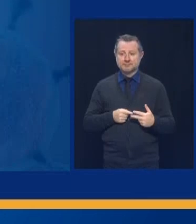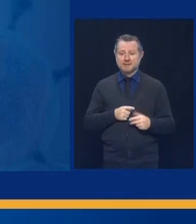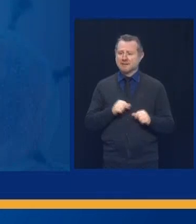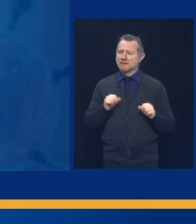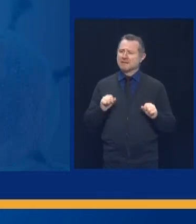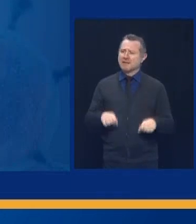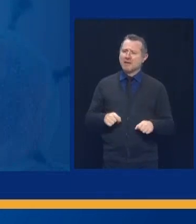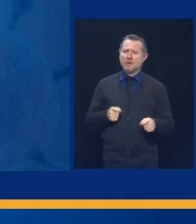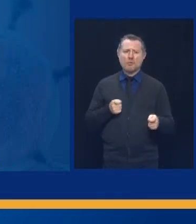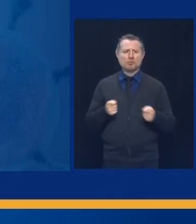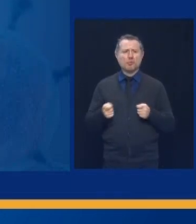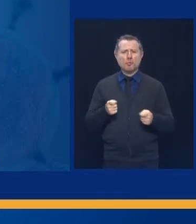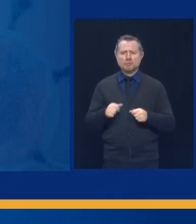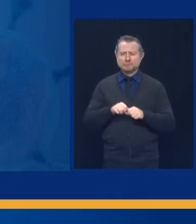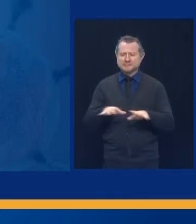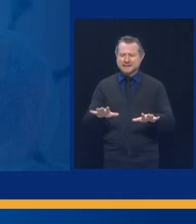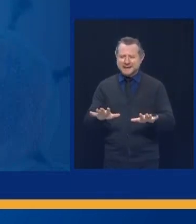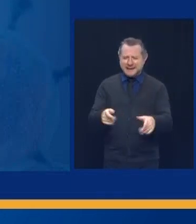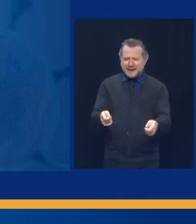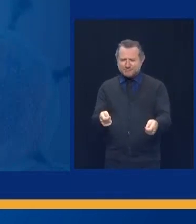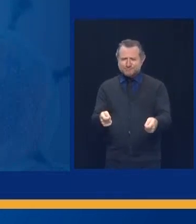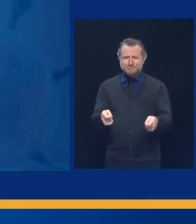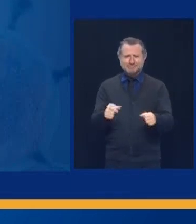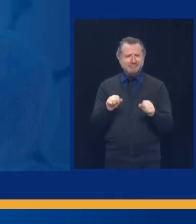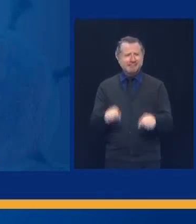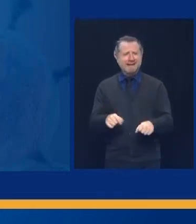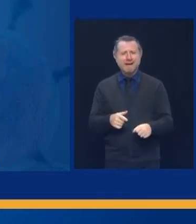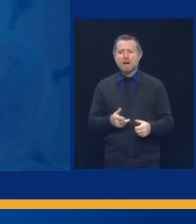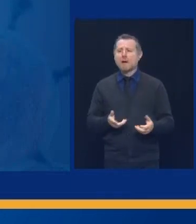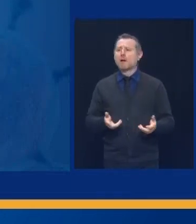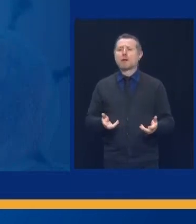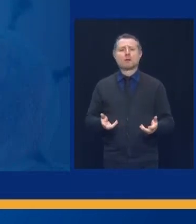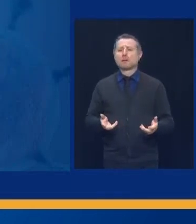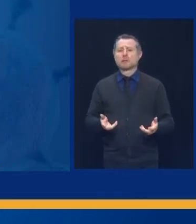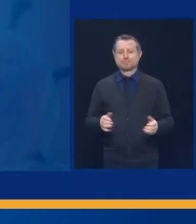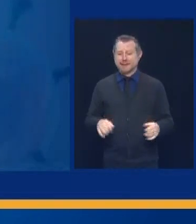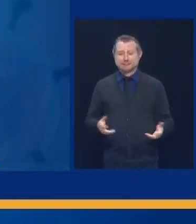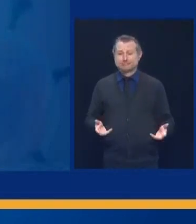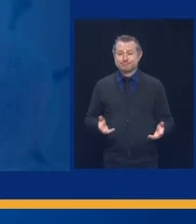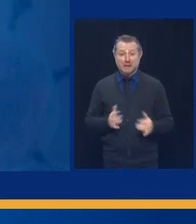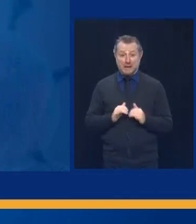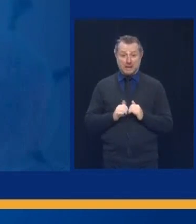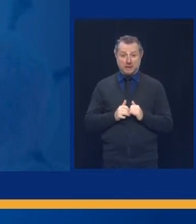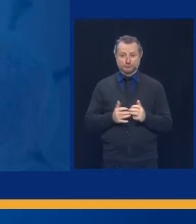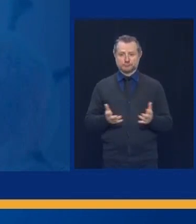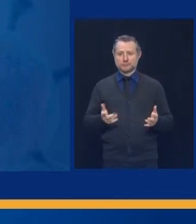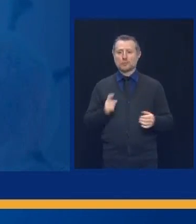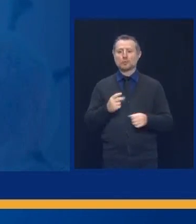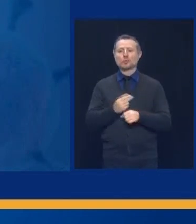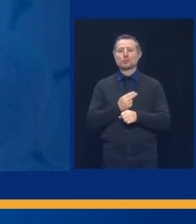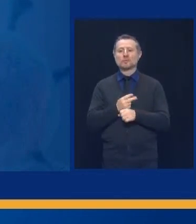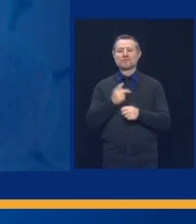THERE WAS A THIRD OPTION THAT THEY DIDN'T CONSIDER.